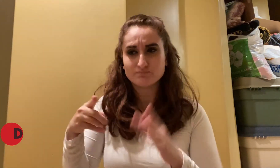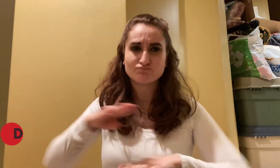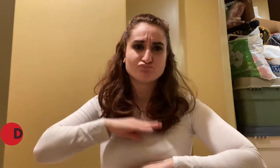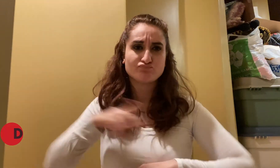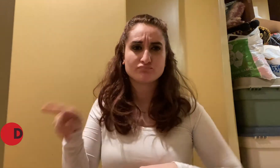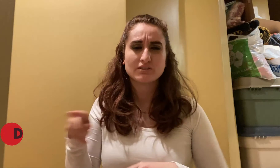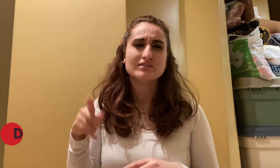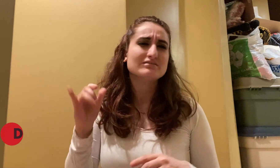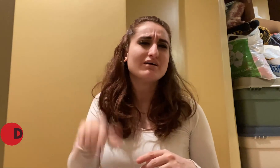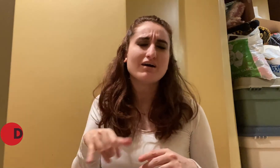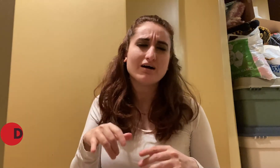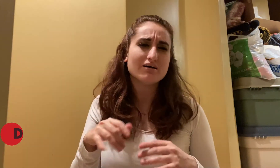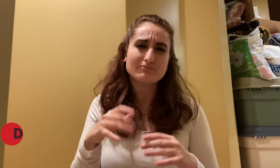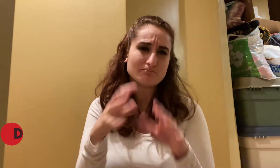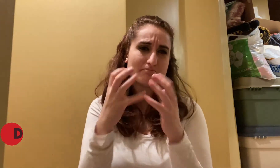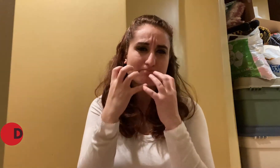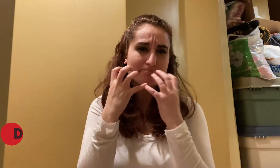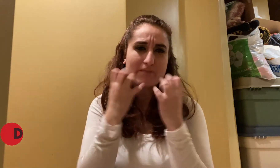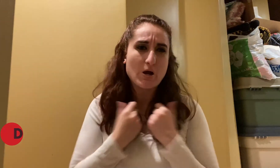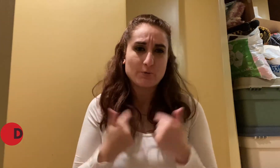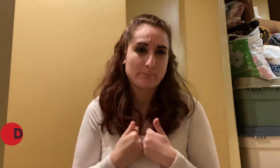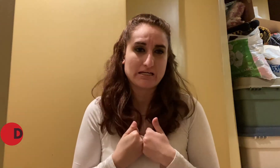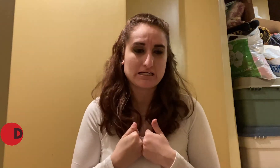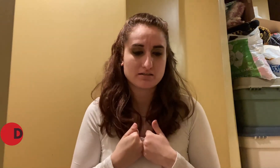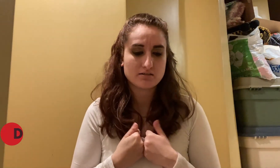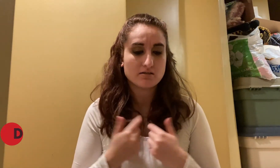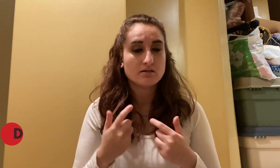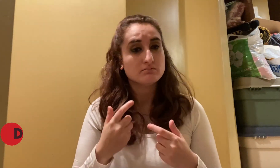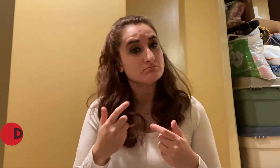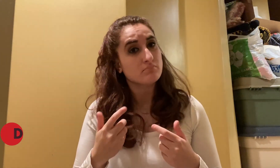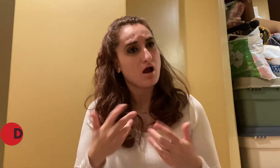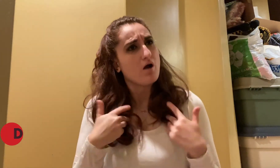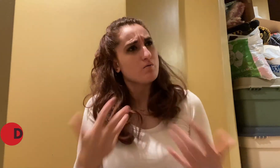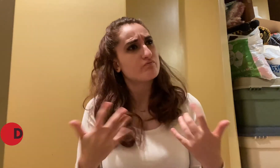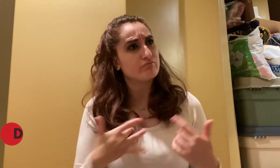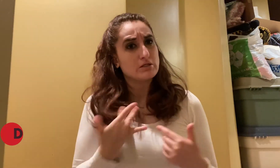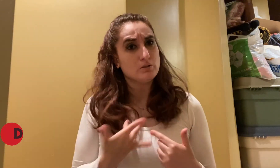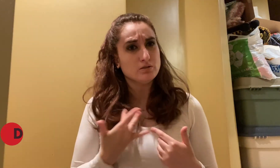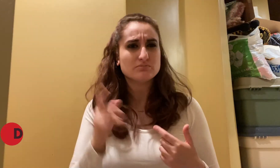Deaf community and very readable. That inspires me,